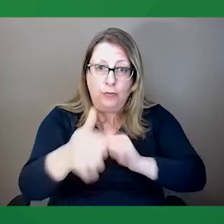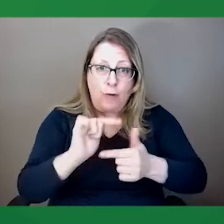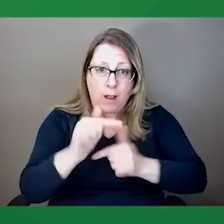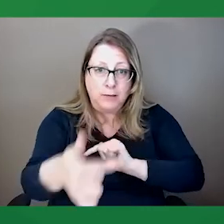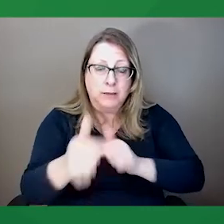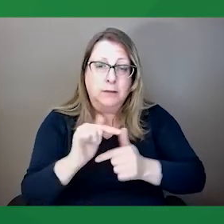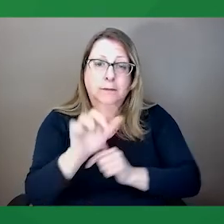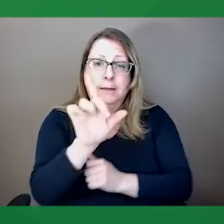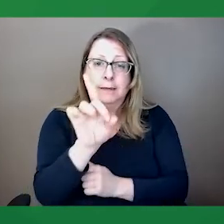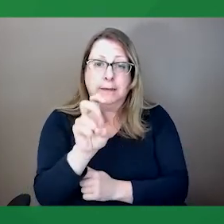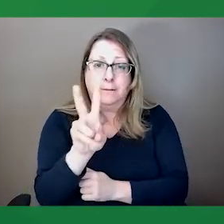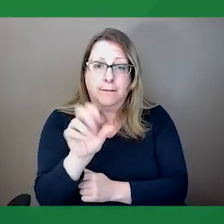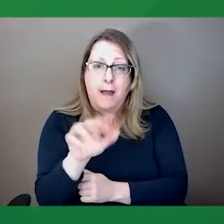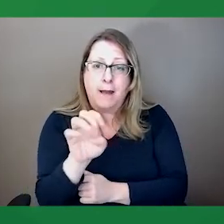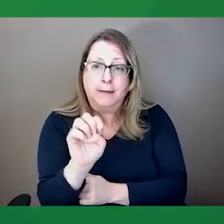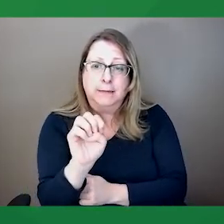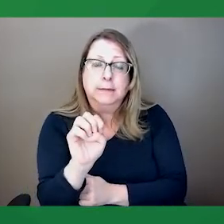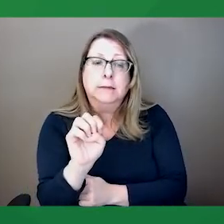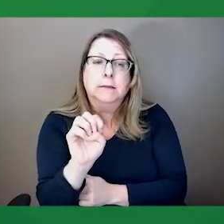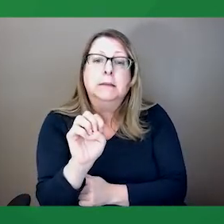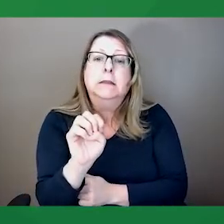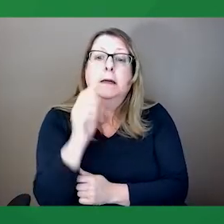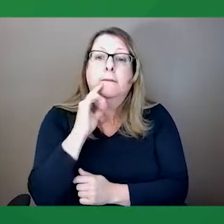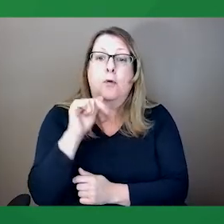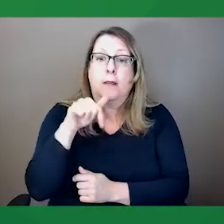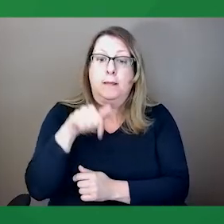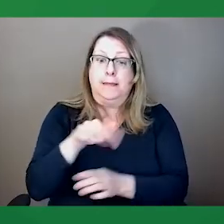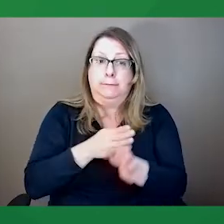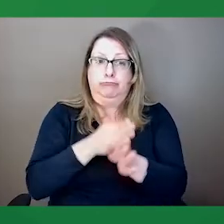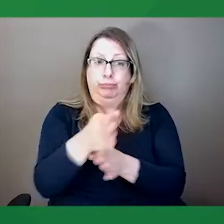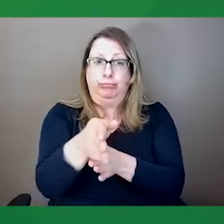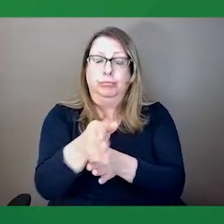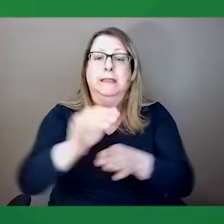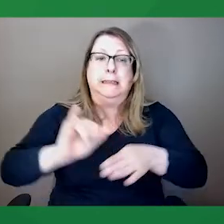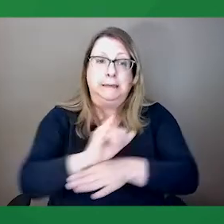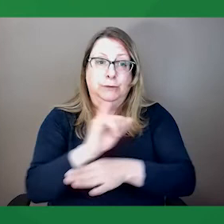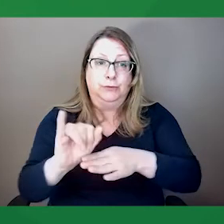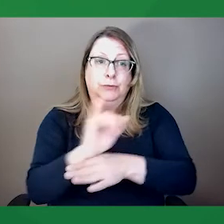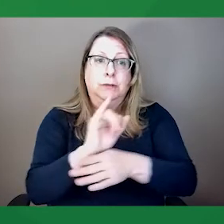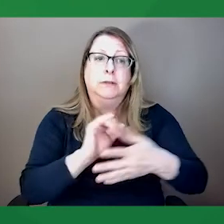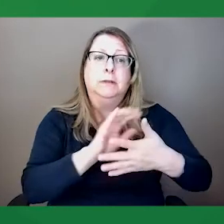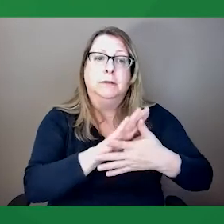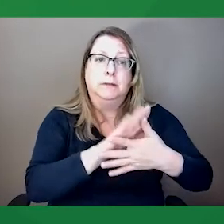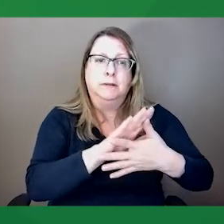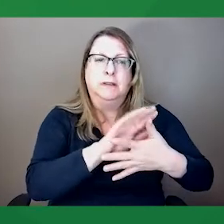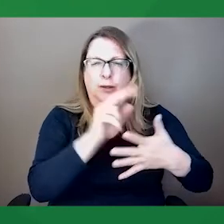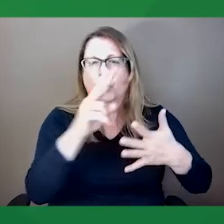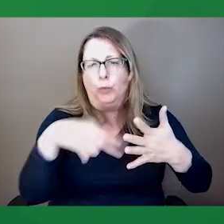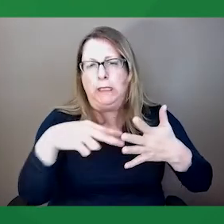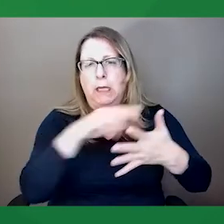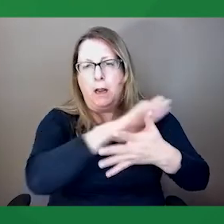So on screen interaction devices that most of us will know, or will get to know in this industry,